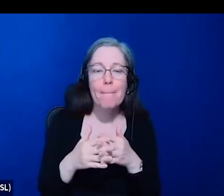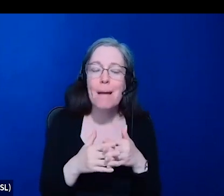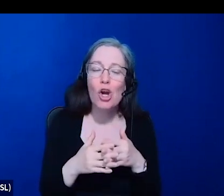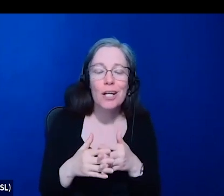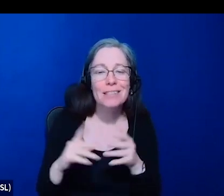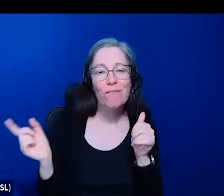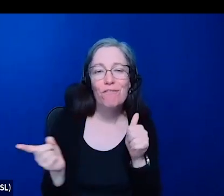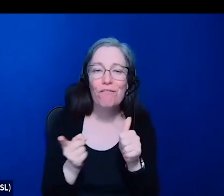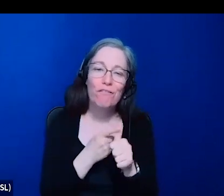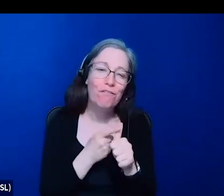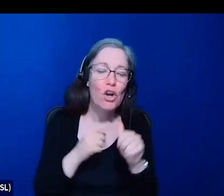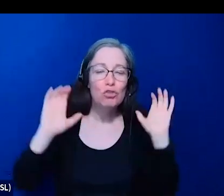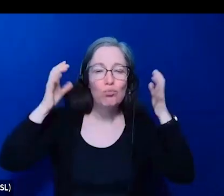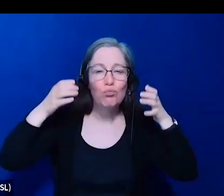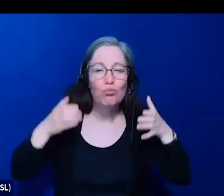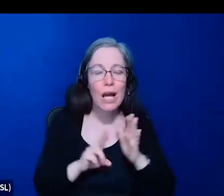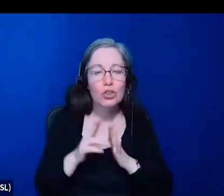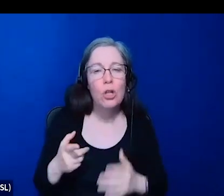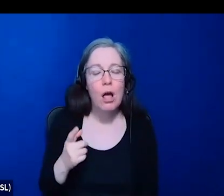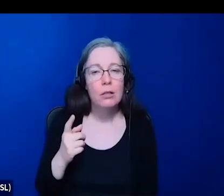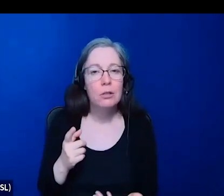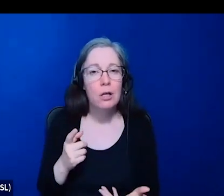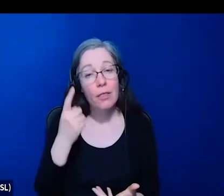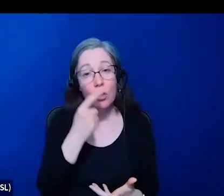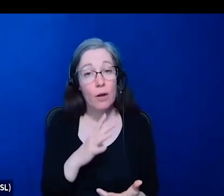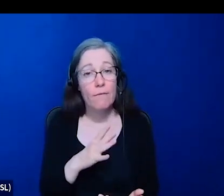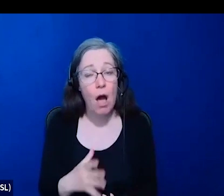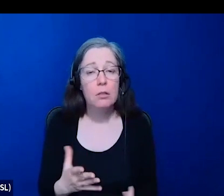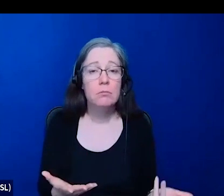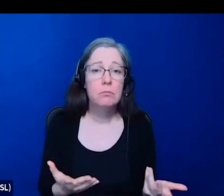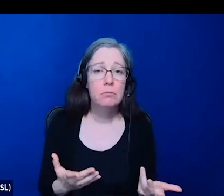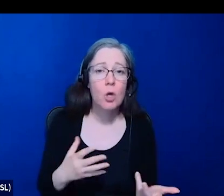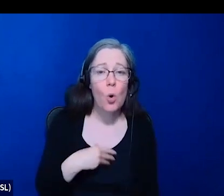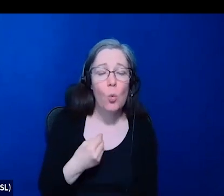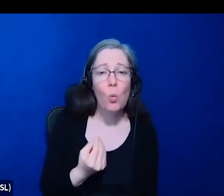They're also looking very White, and very male, and very non-disabled. The next slide, please.